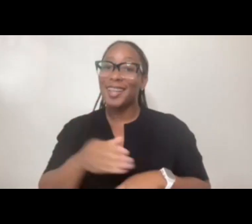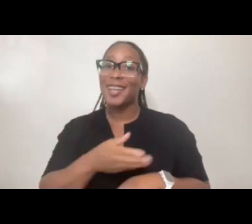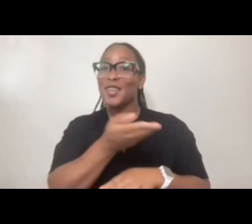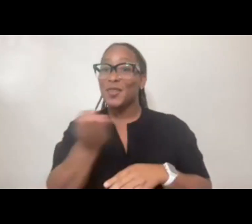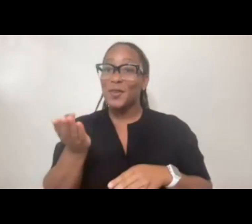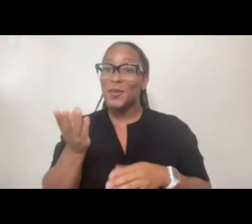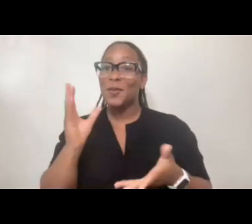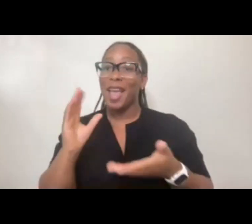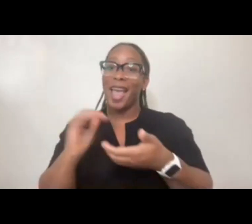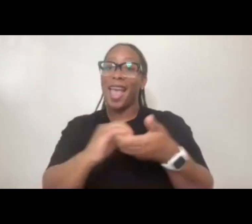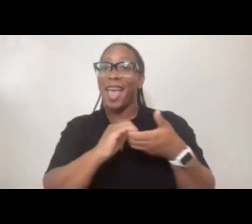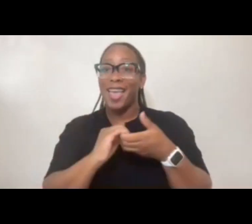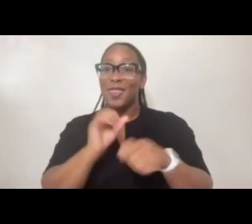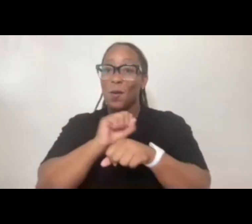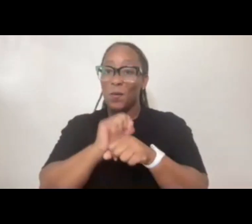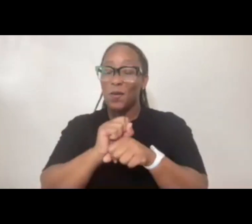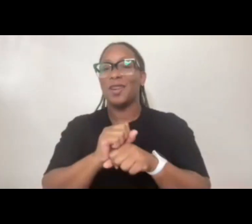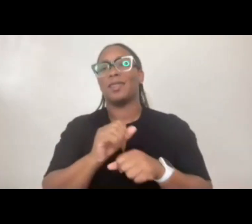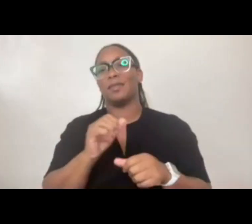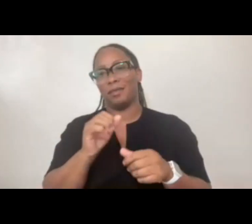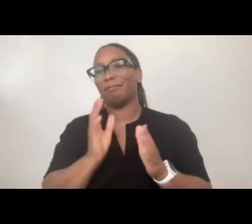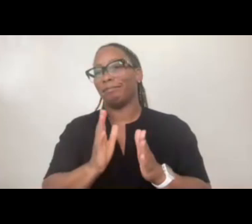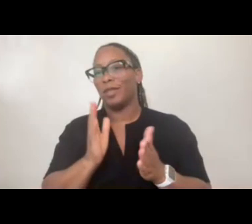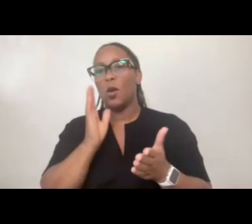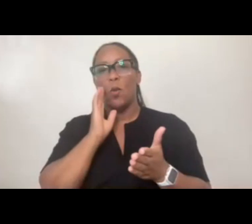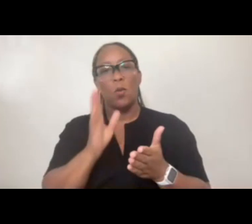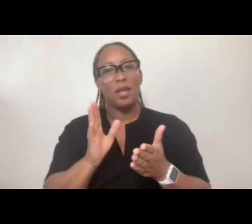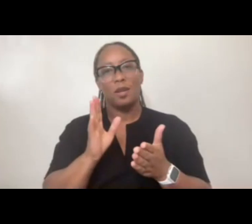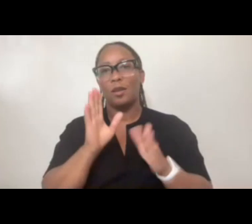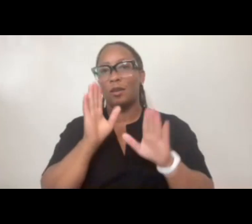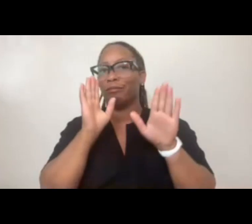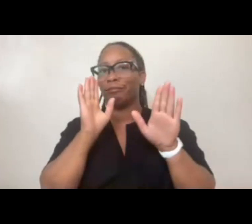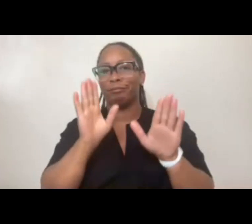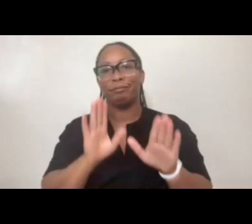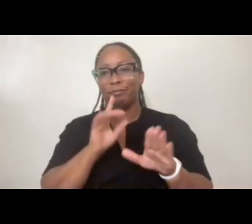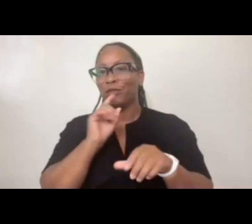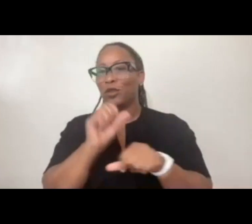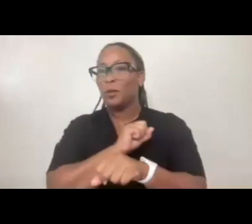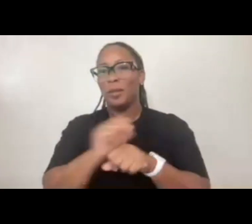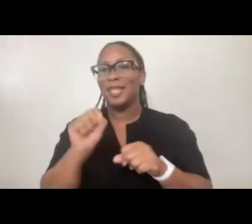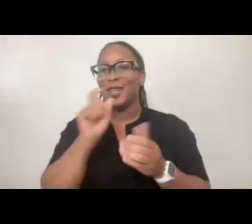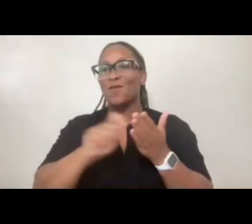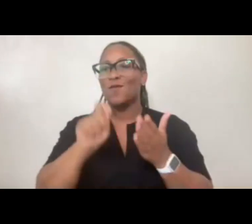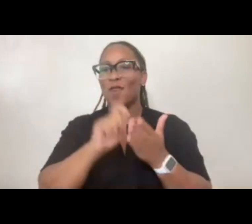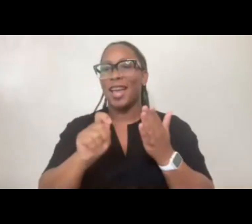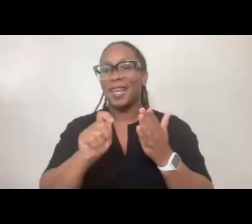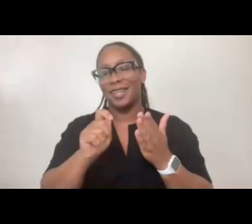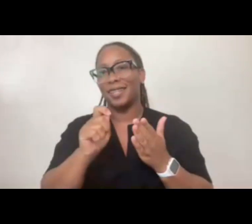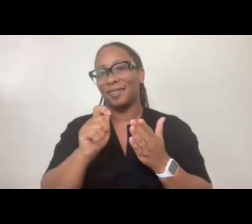You and the collective work of this group will absolutely be writing some of the